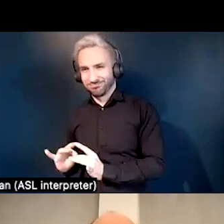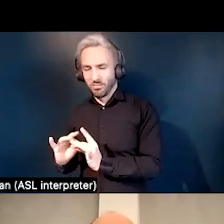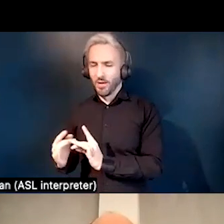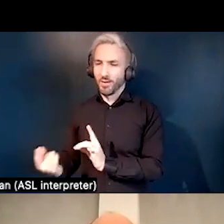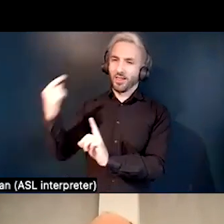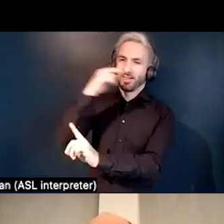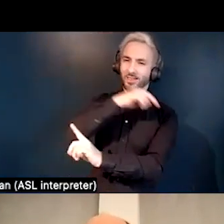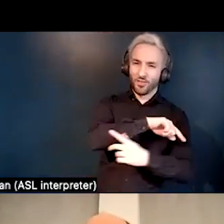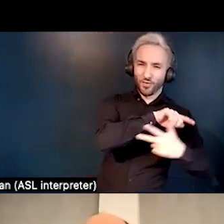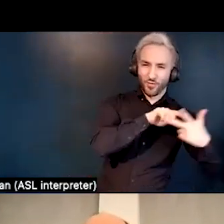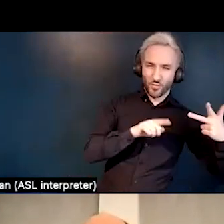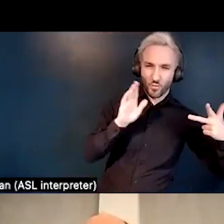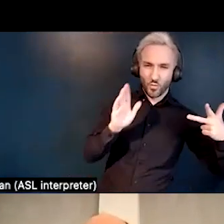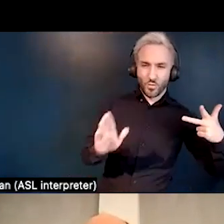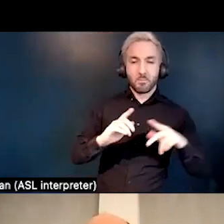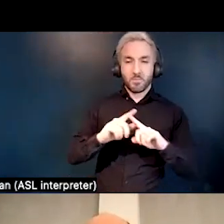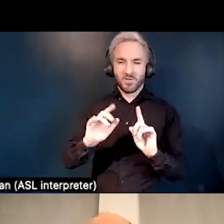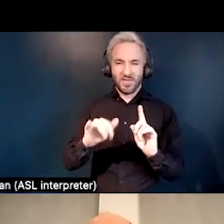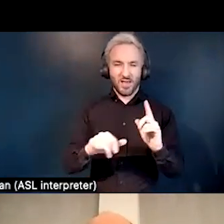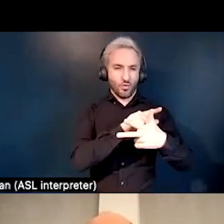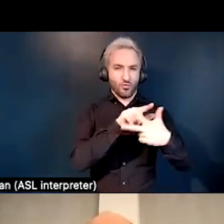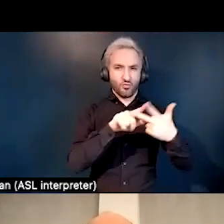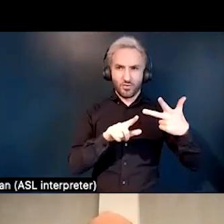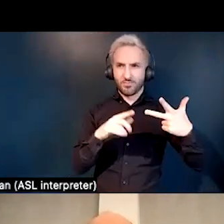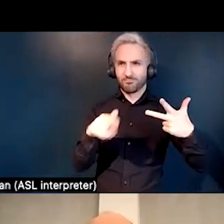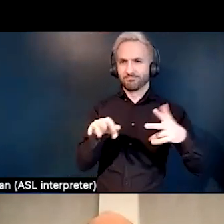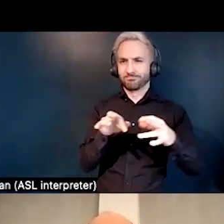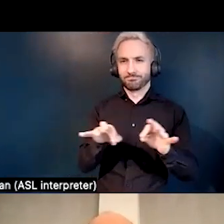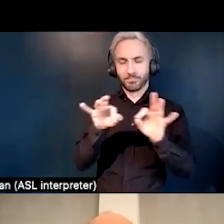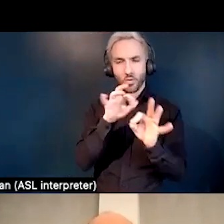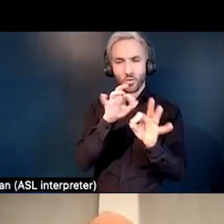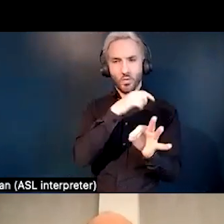of the thing. These are the three things that we think about when we do our work,